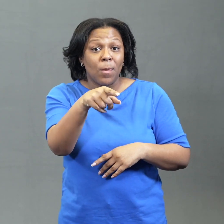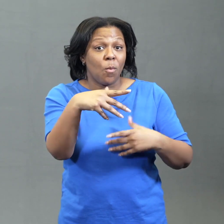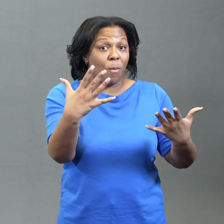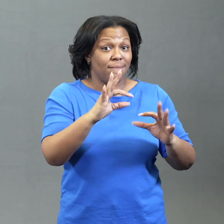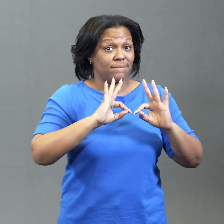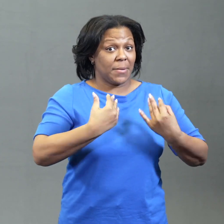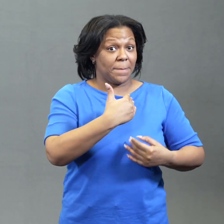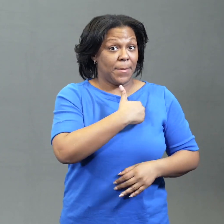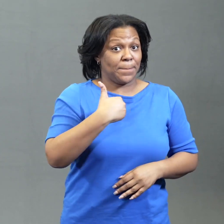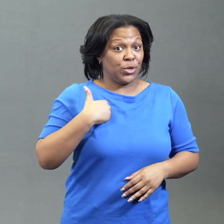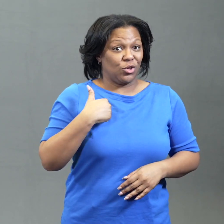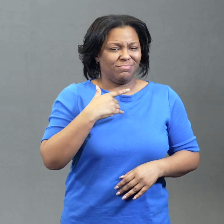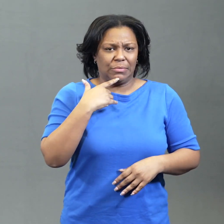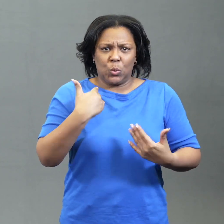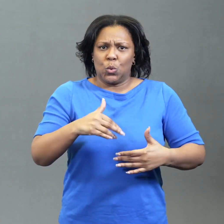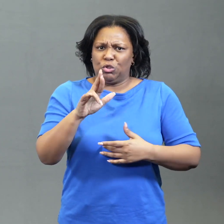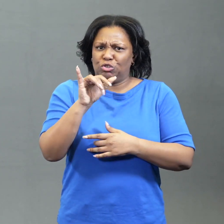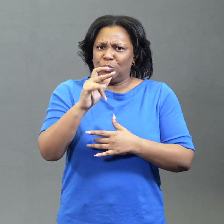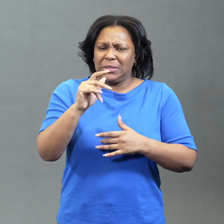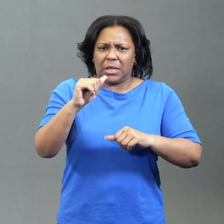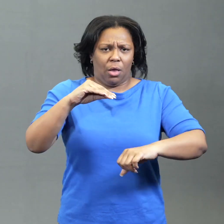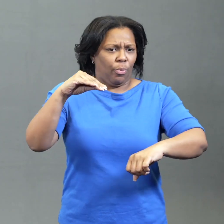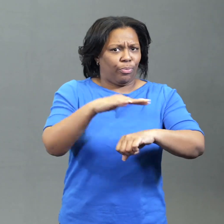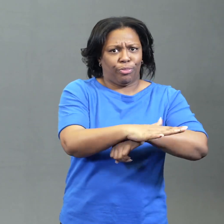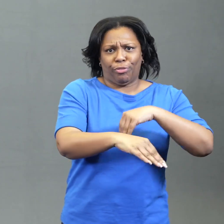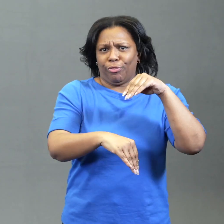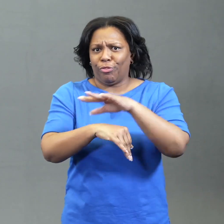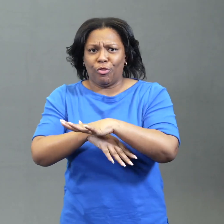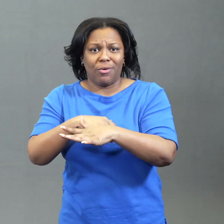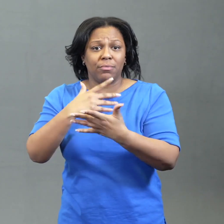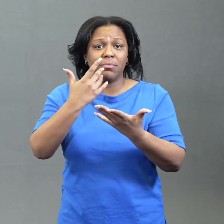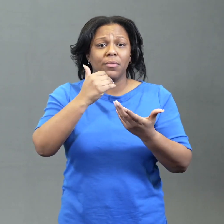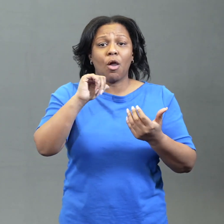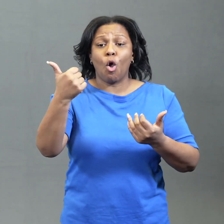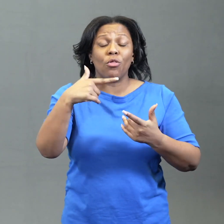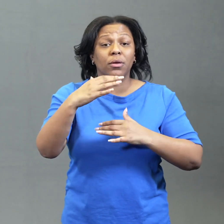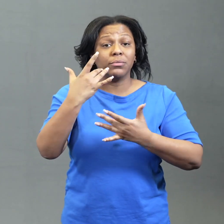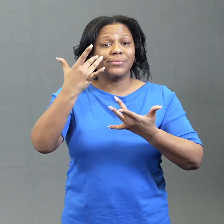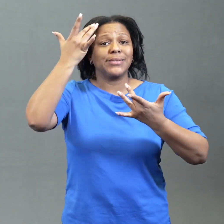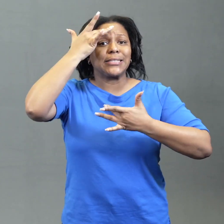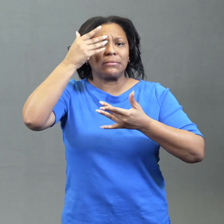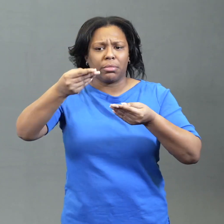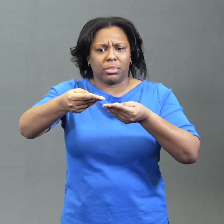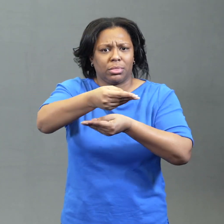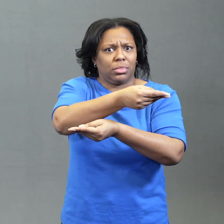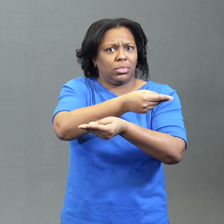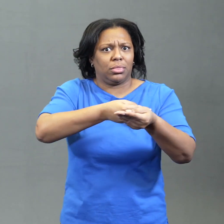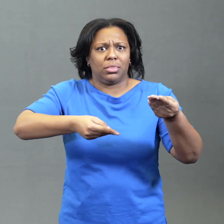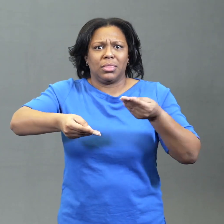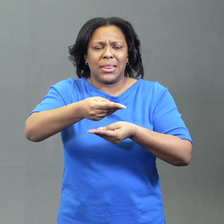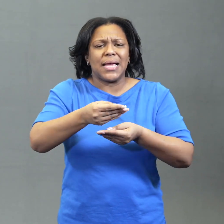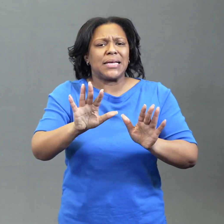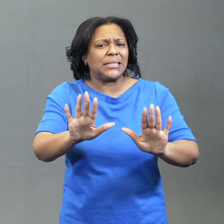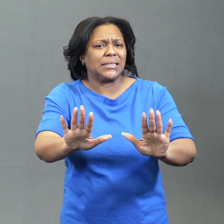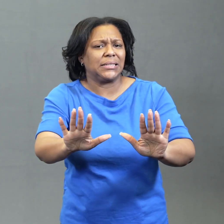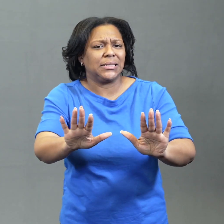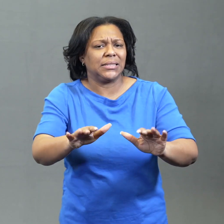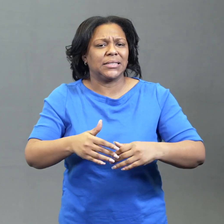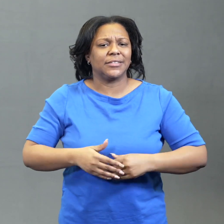or a family member is at risk of infecting others with a communicable disease.